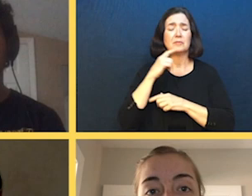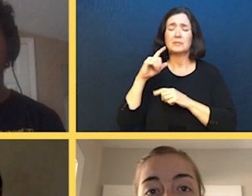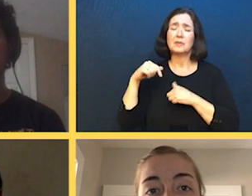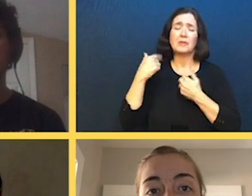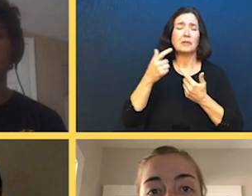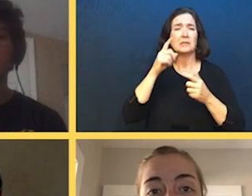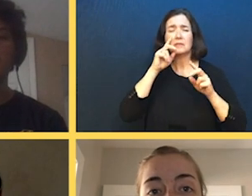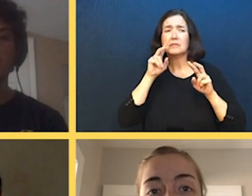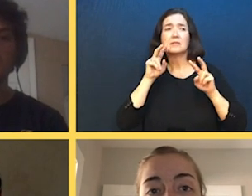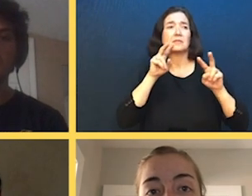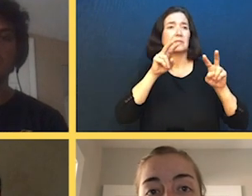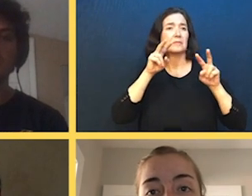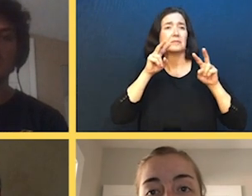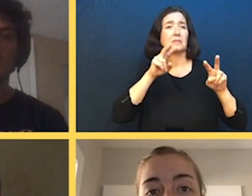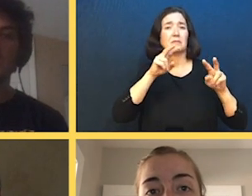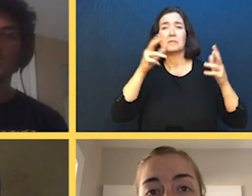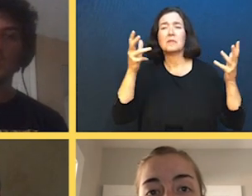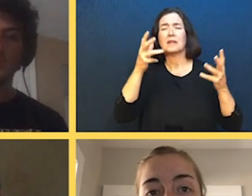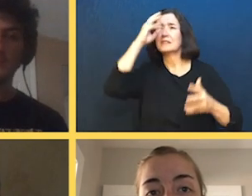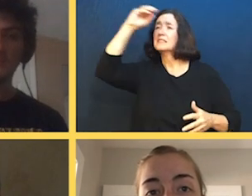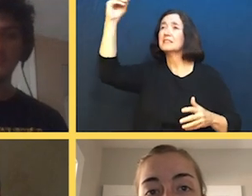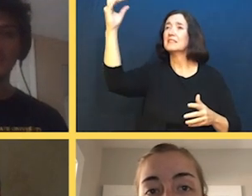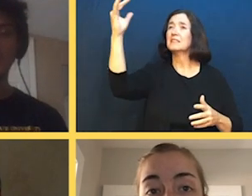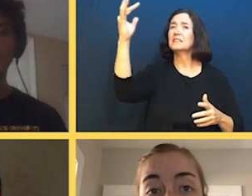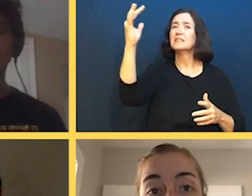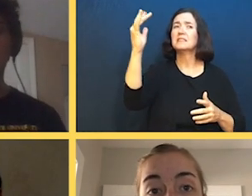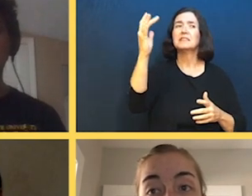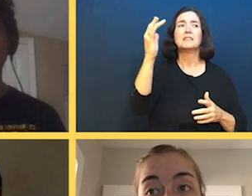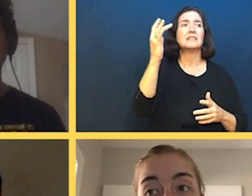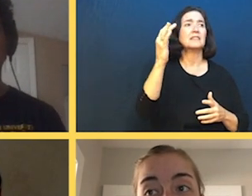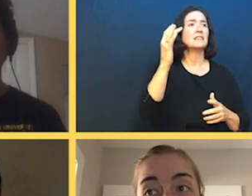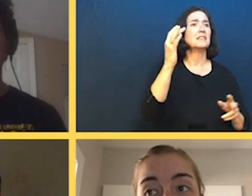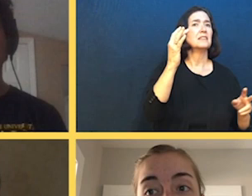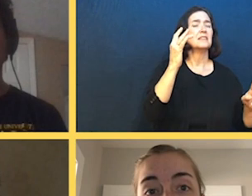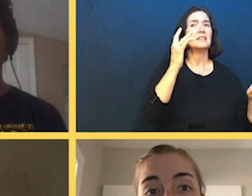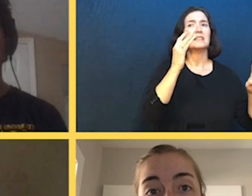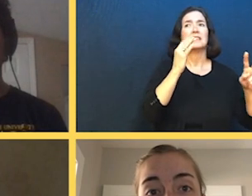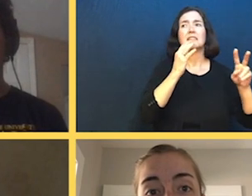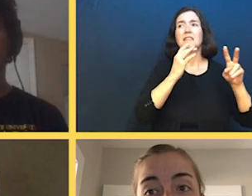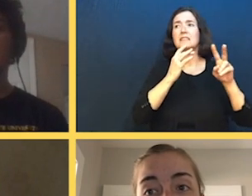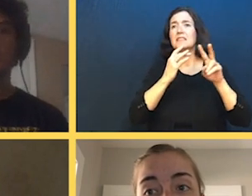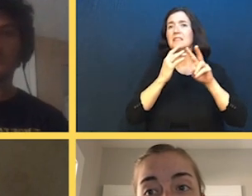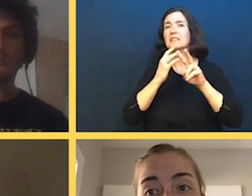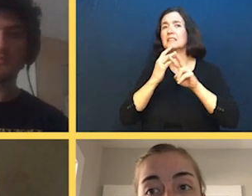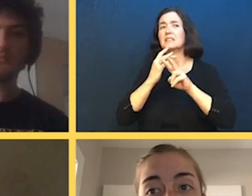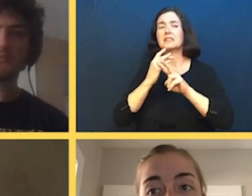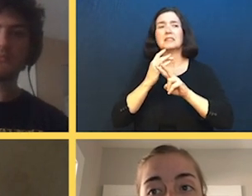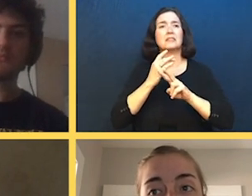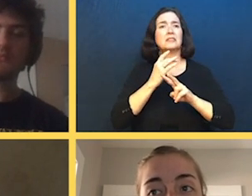I've been looking for the sunshine